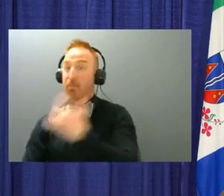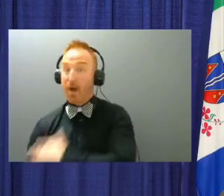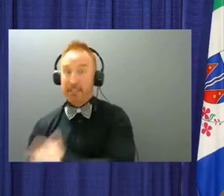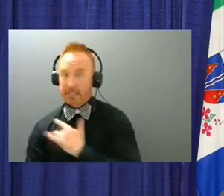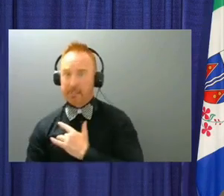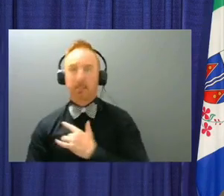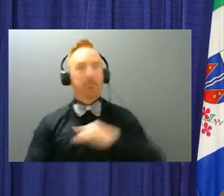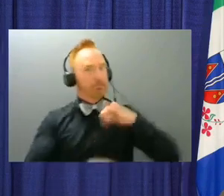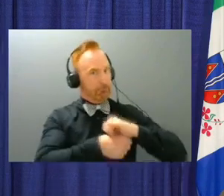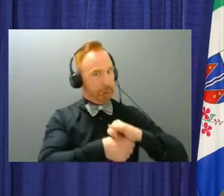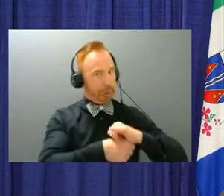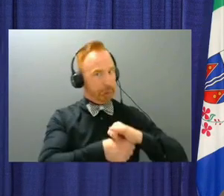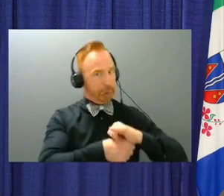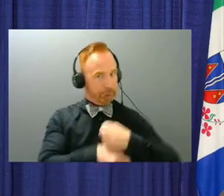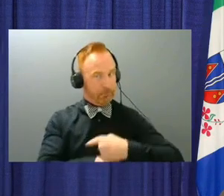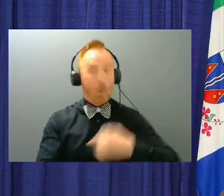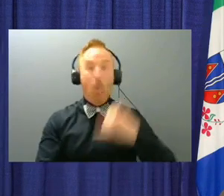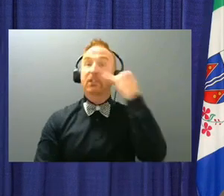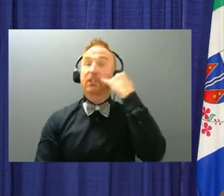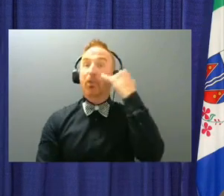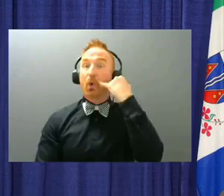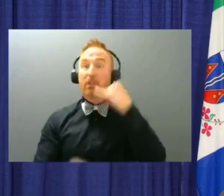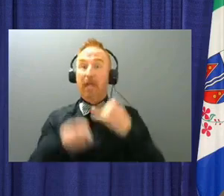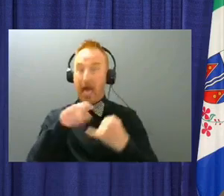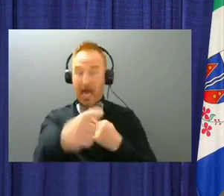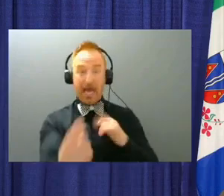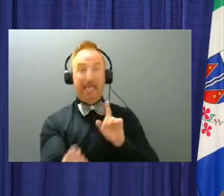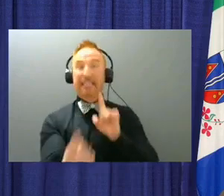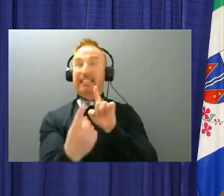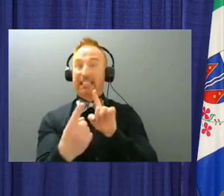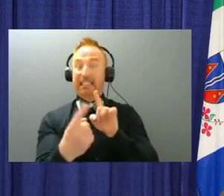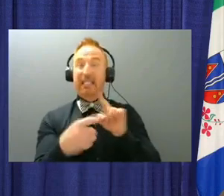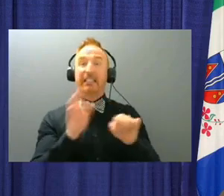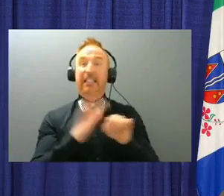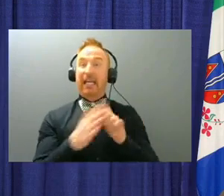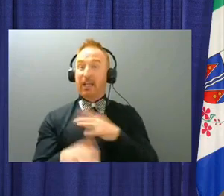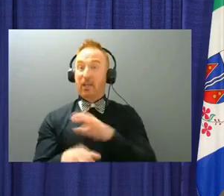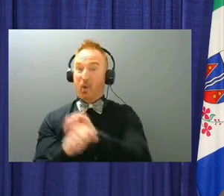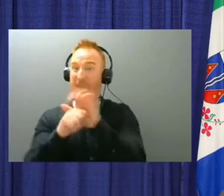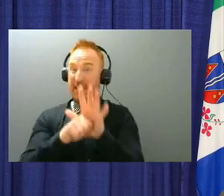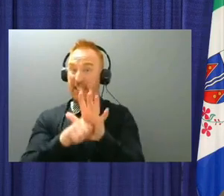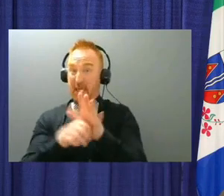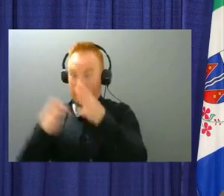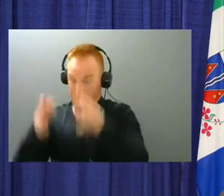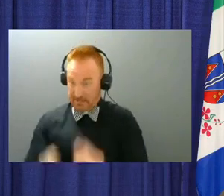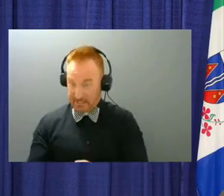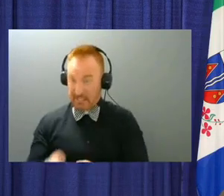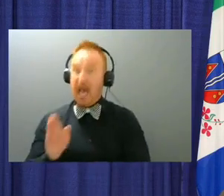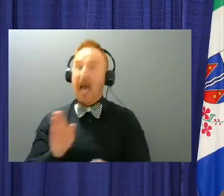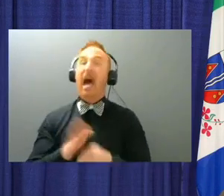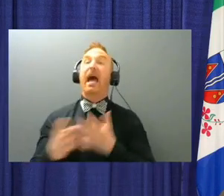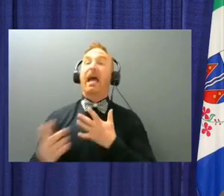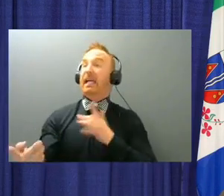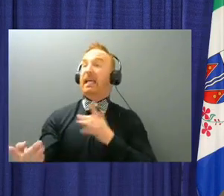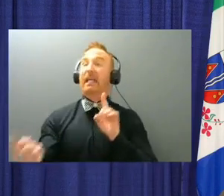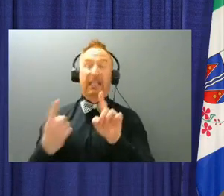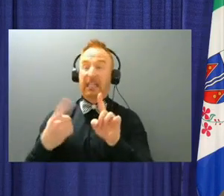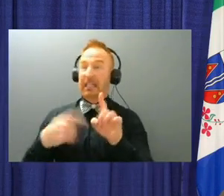in contact with someone who has been diagnosed with COVID-19. Self isolation means 14 days for